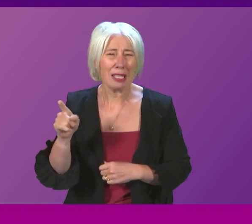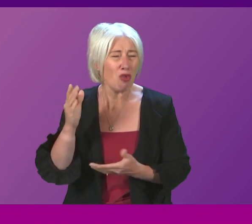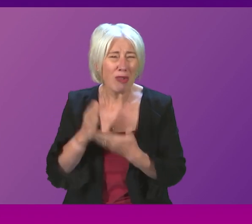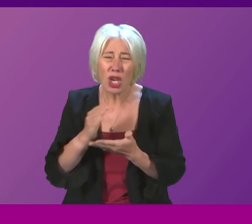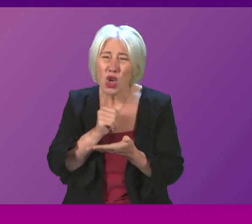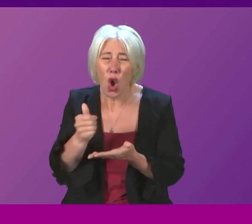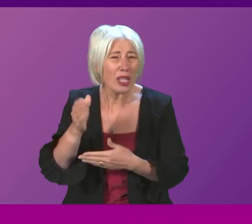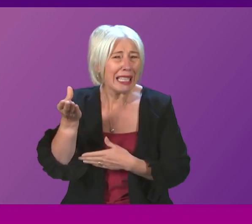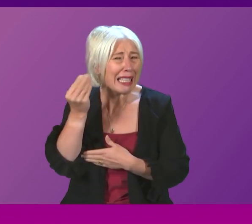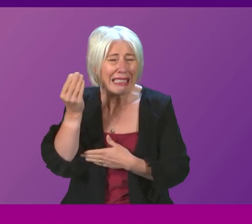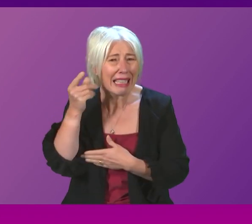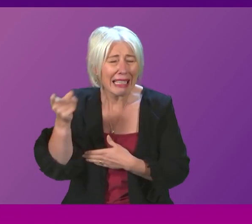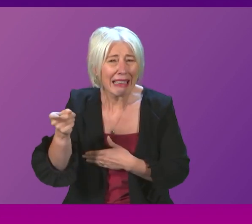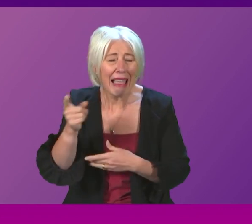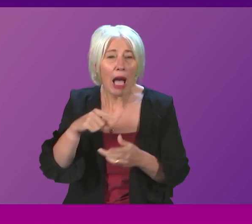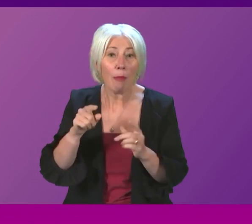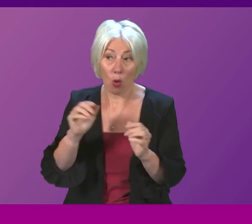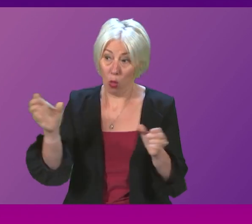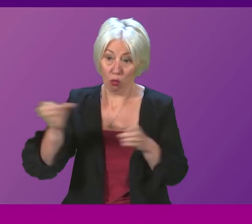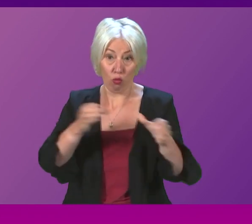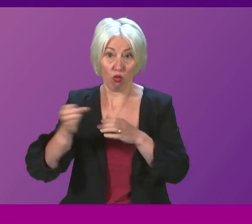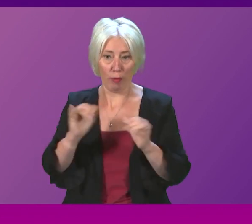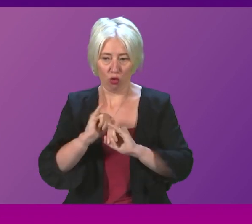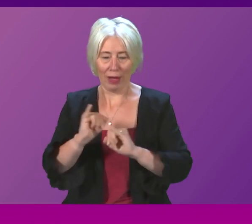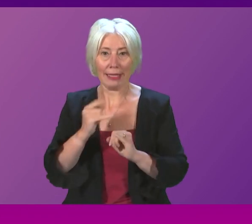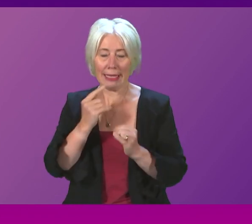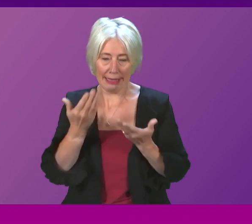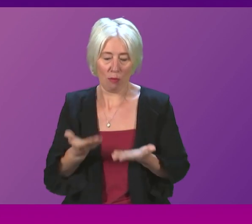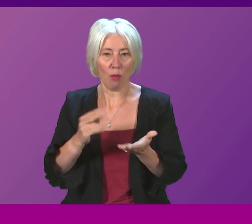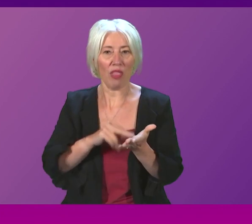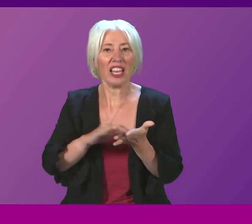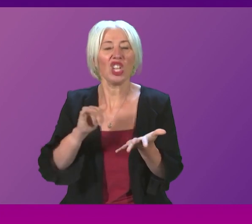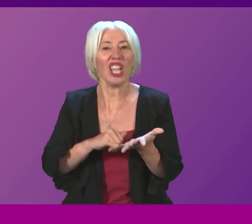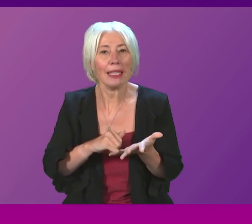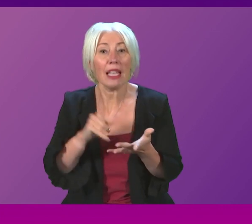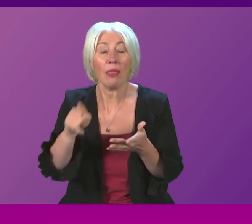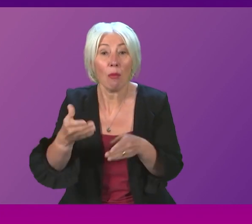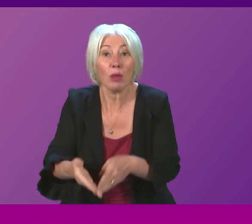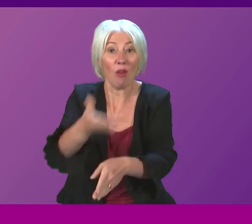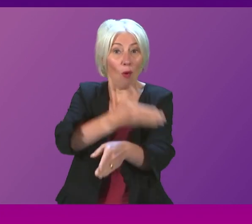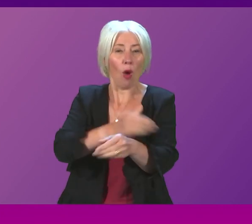to what the BMA has to say about the recruitment crisis that we have in the national health service, which predates the pandemic.